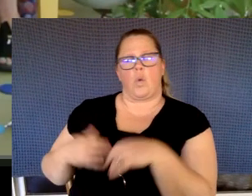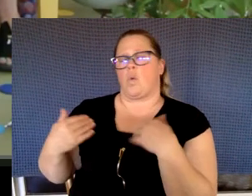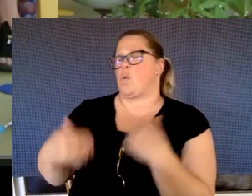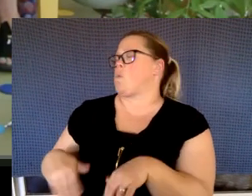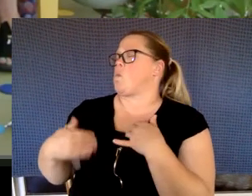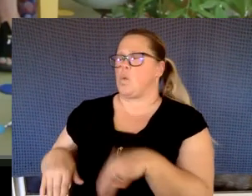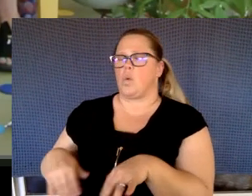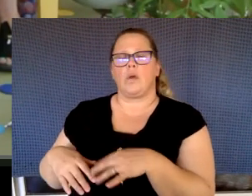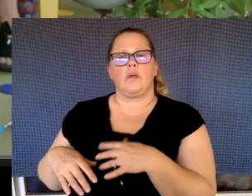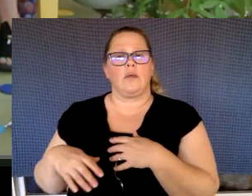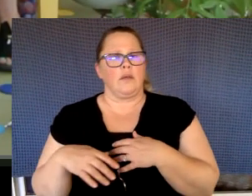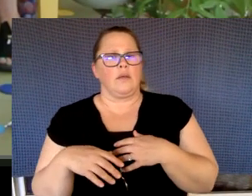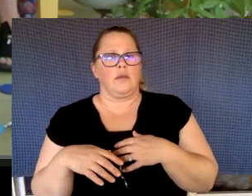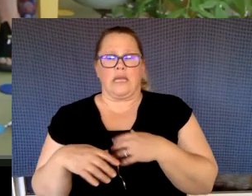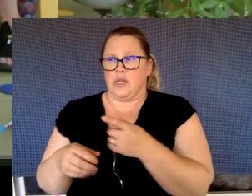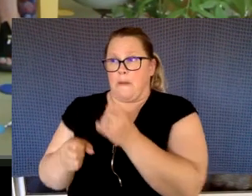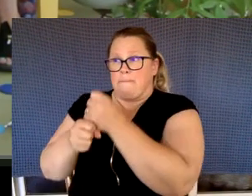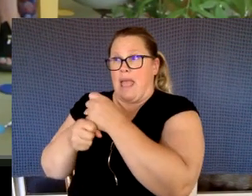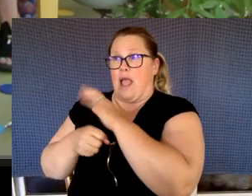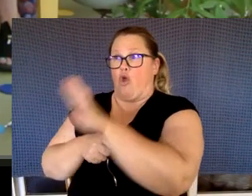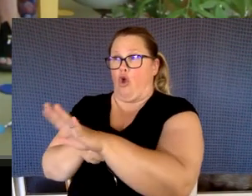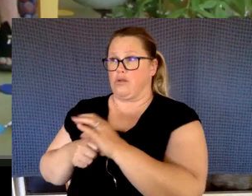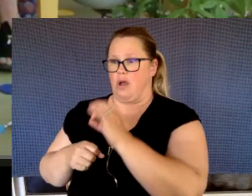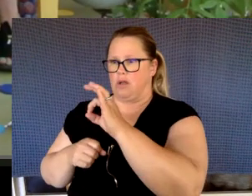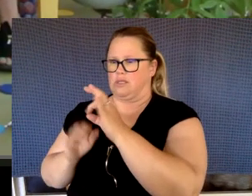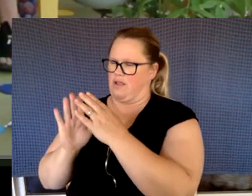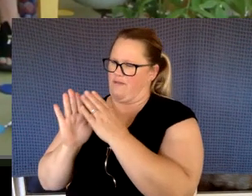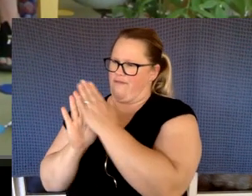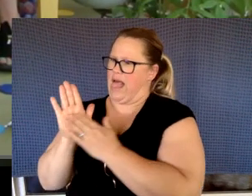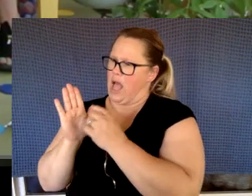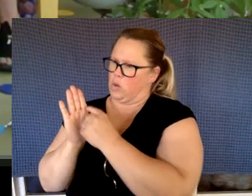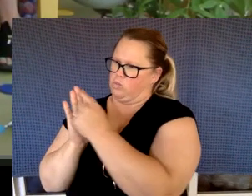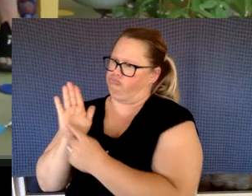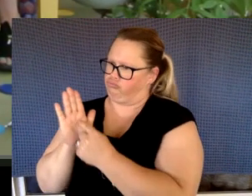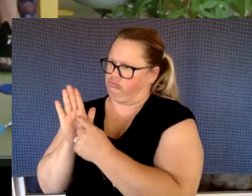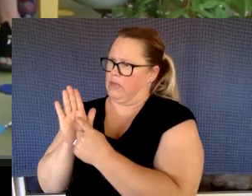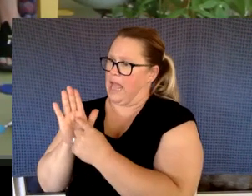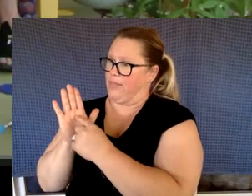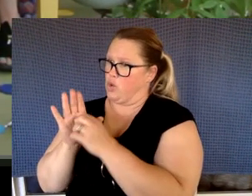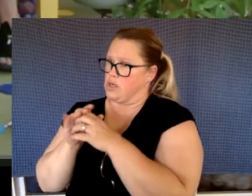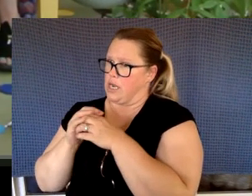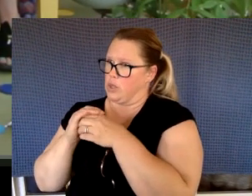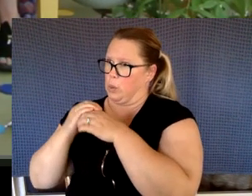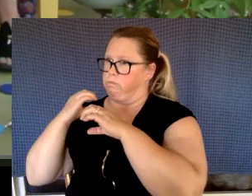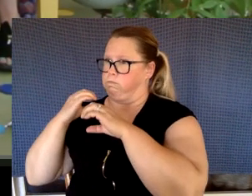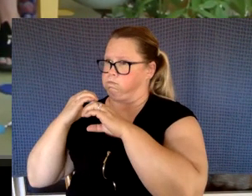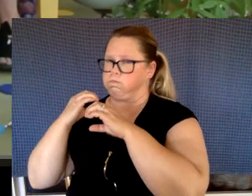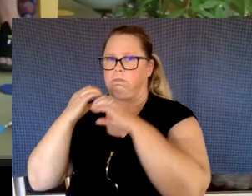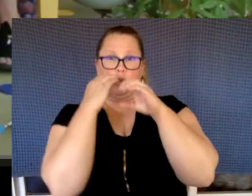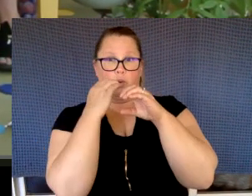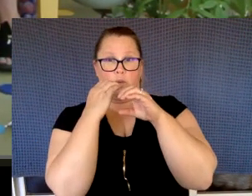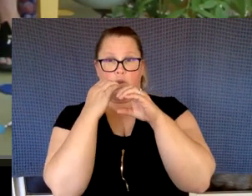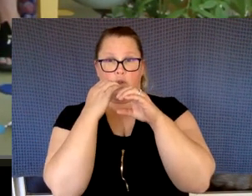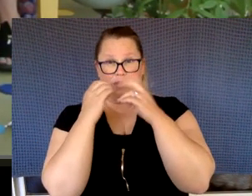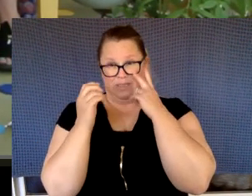if she took those dots and made them into three-dimensional shapes well you could end up something like this tube. So that's